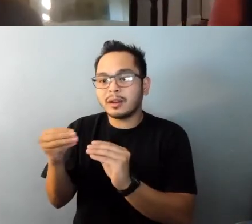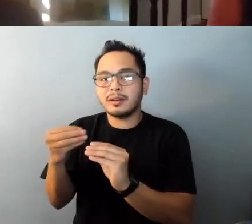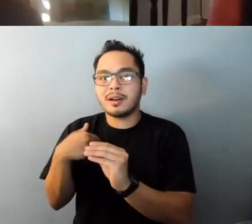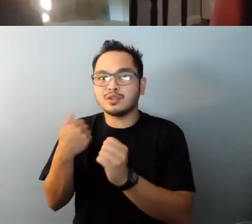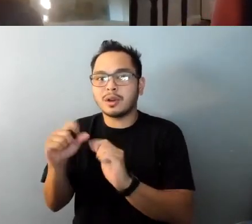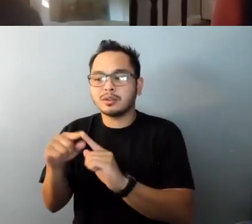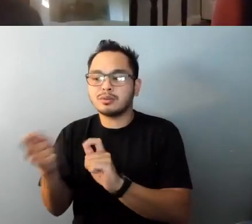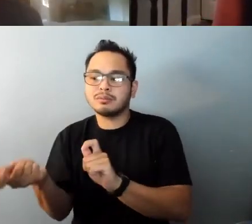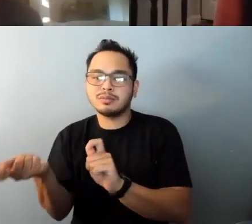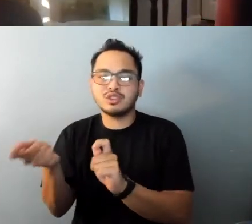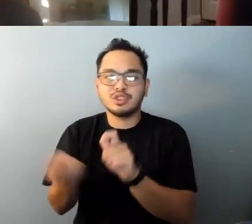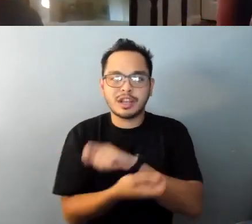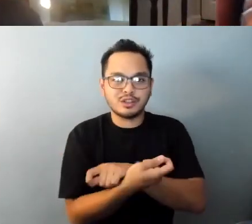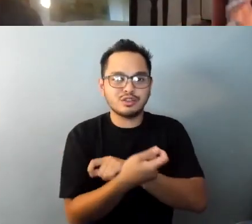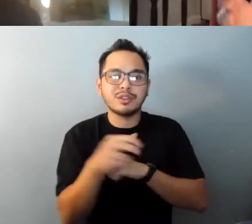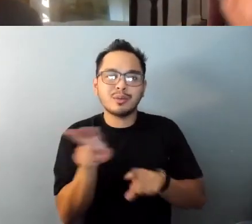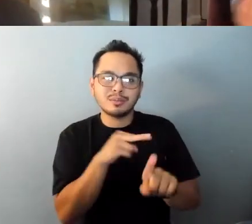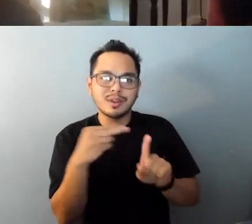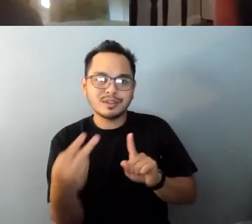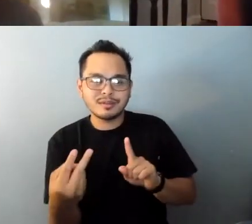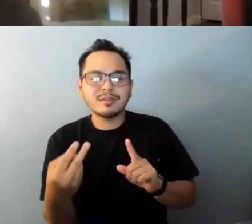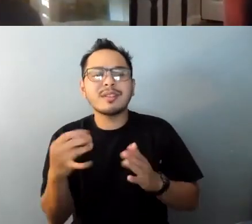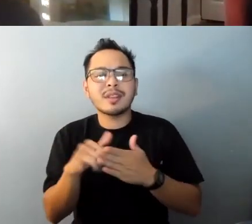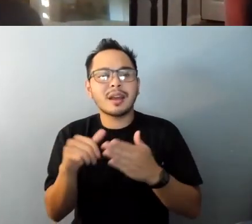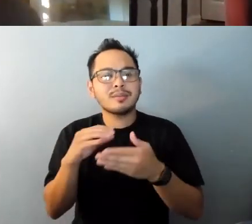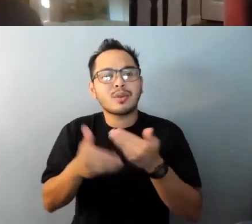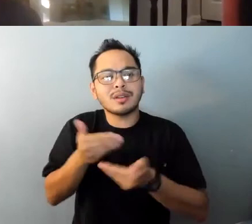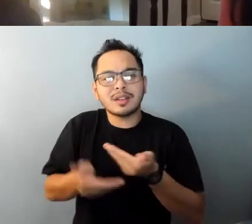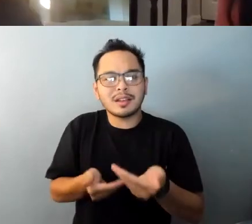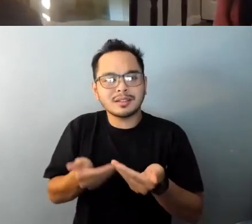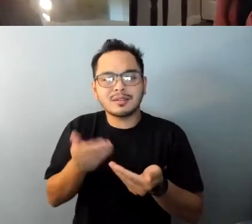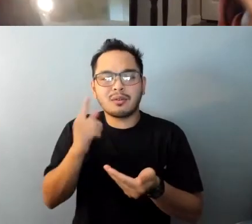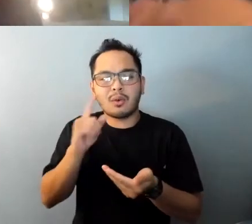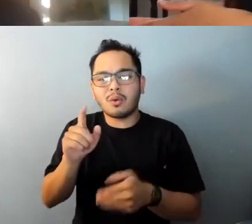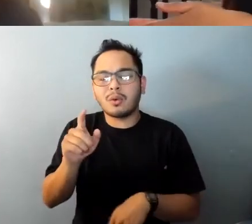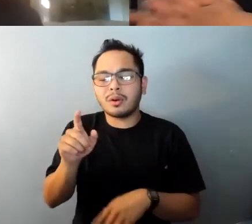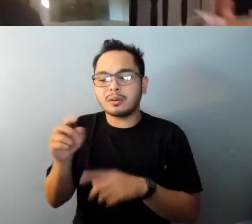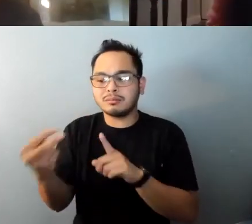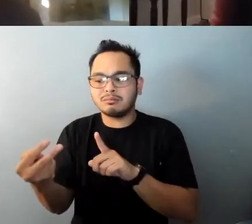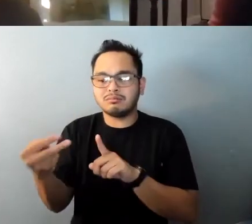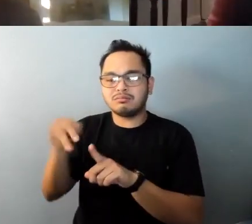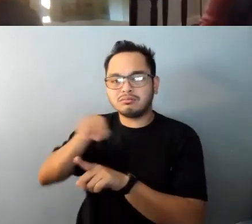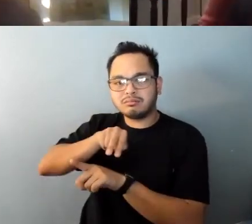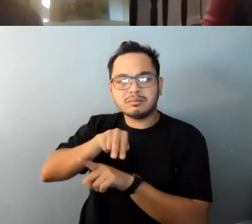perspective. What is the process like for doing a retelling like this? Versus what is an original light?